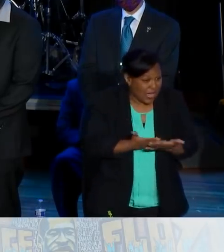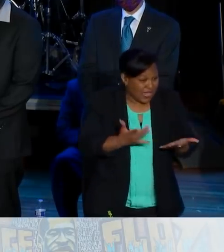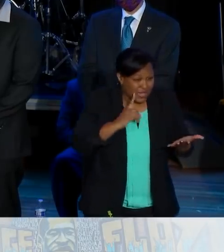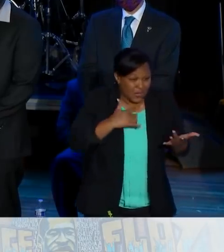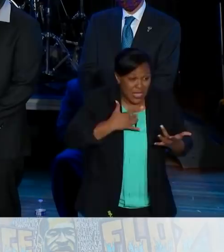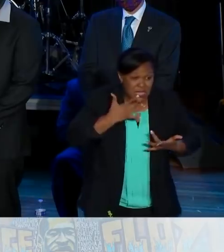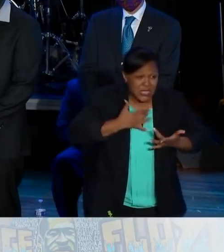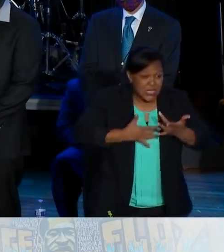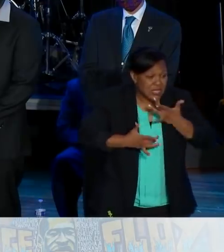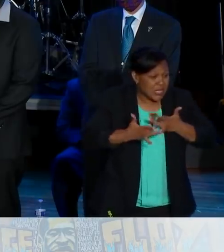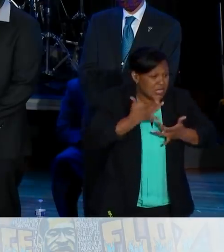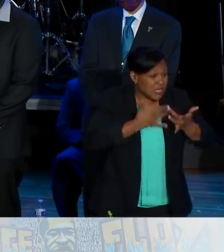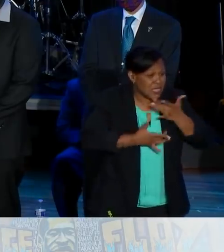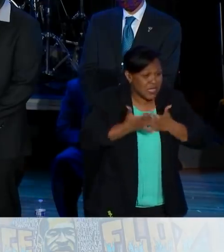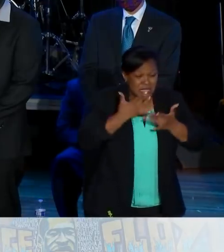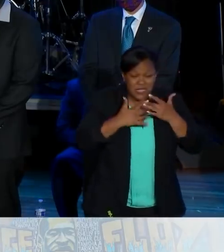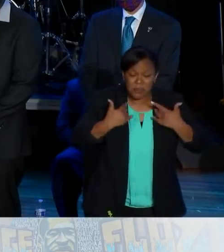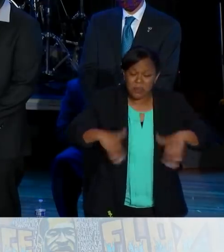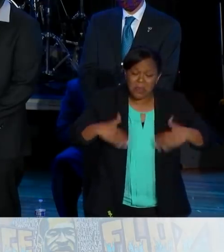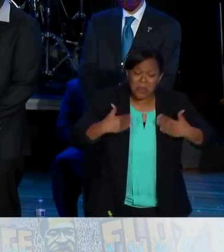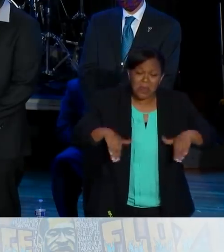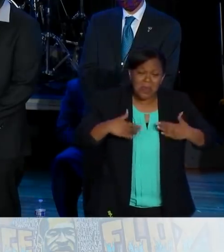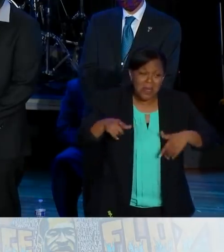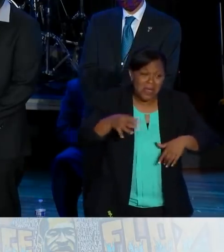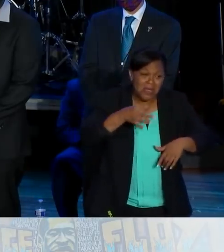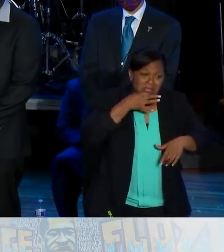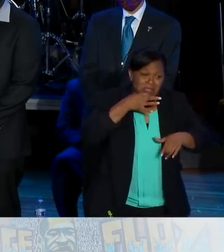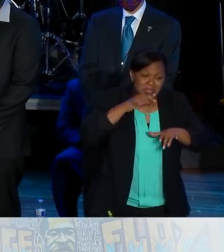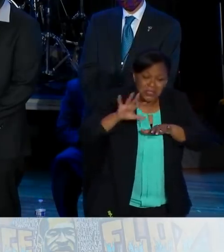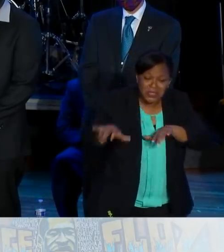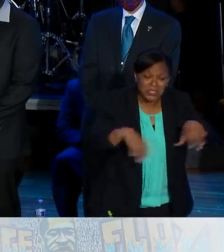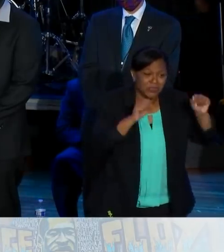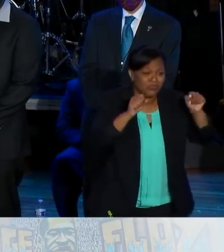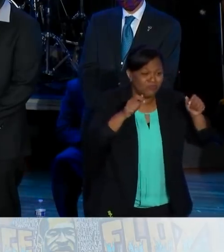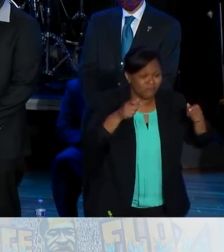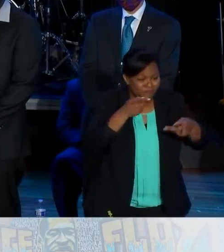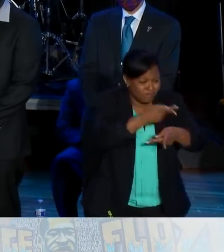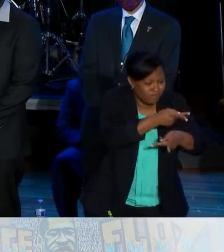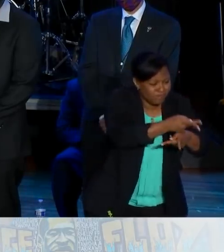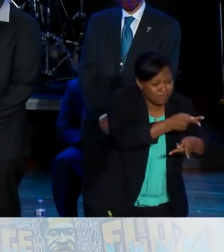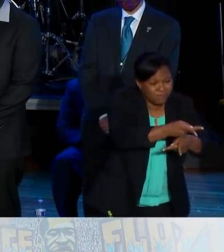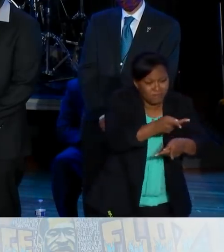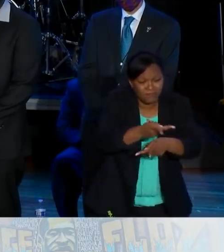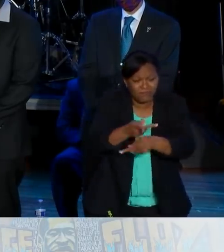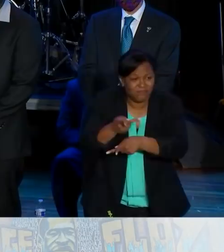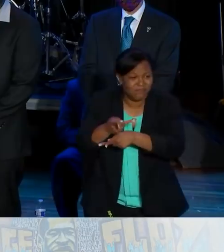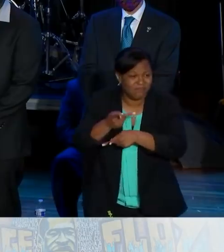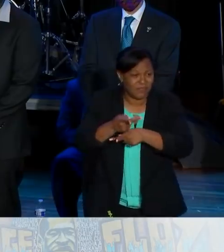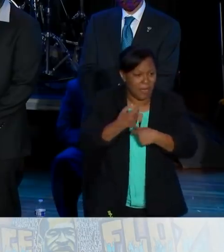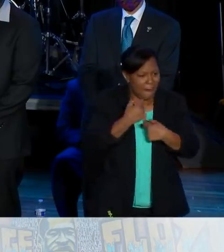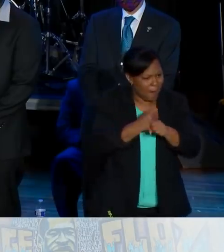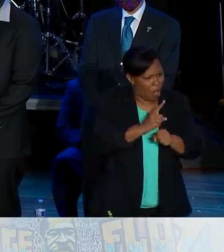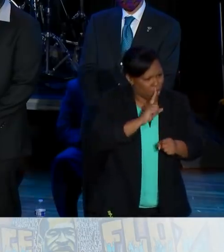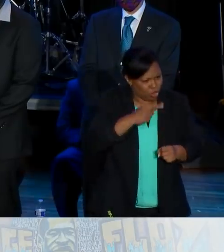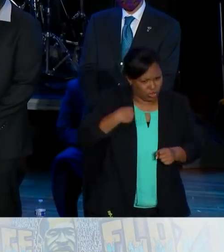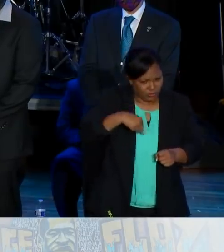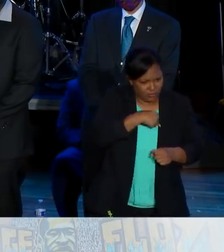I CAN COUNT ON NO MATTER WHAT. WE DON'T HAVE MUCH, BUT COMING UP, MY GRANDMOTHER TRIED HER